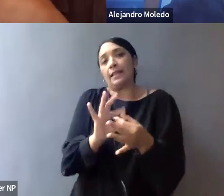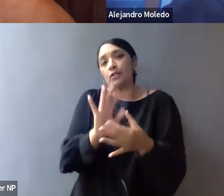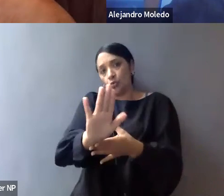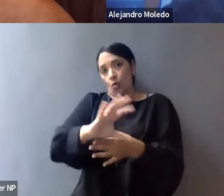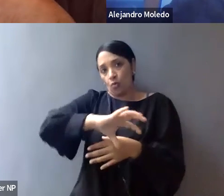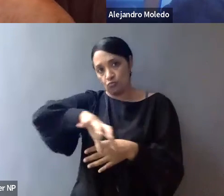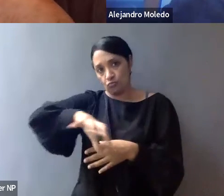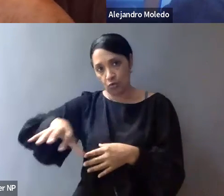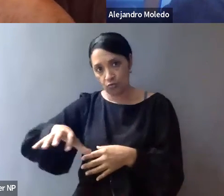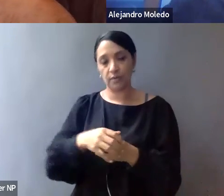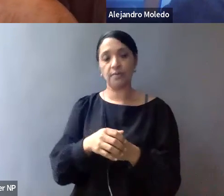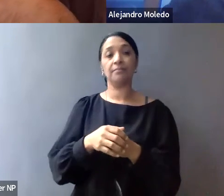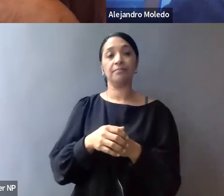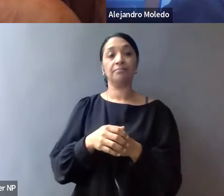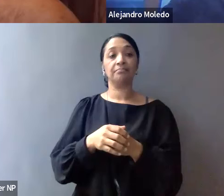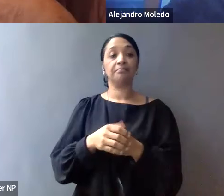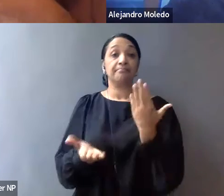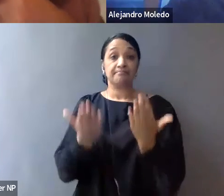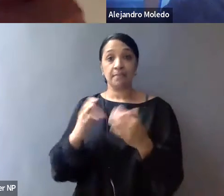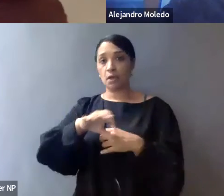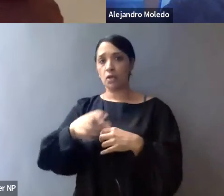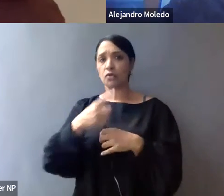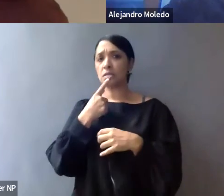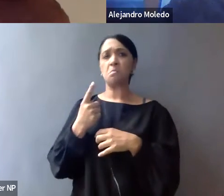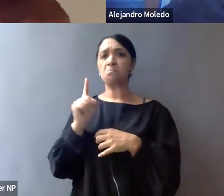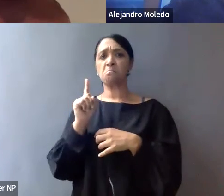If your country gives the possibility